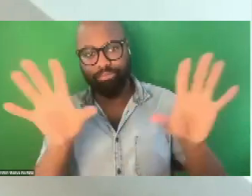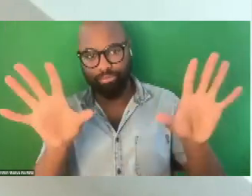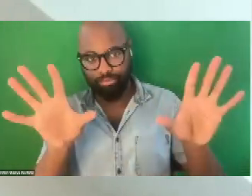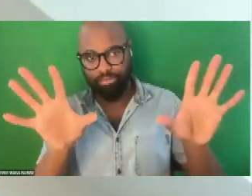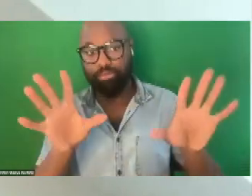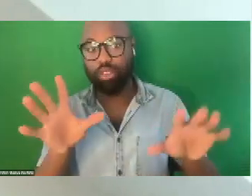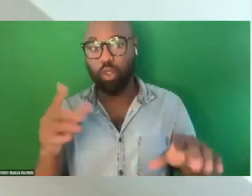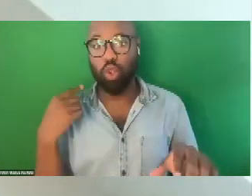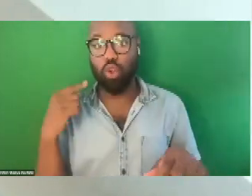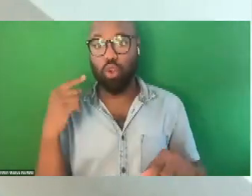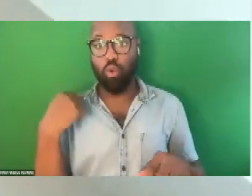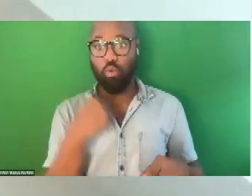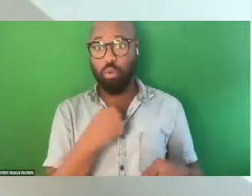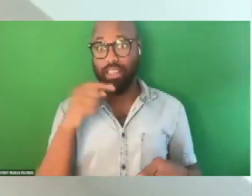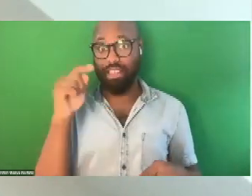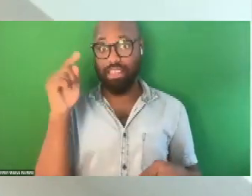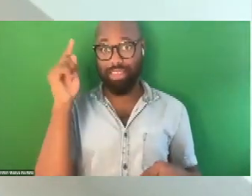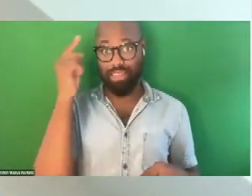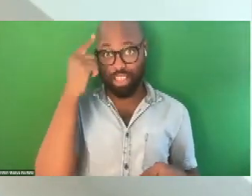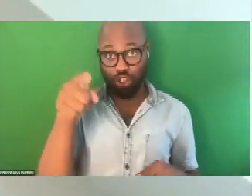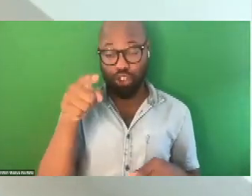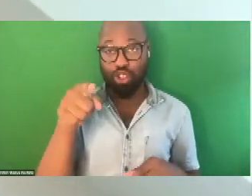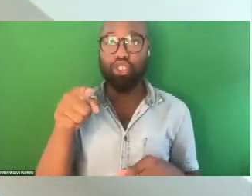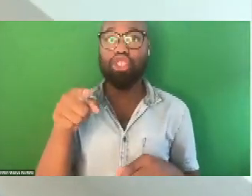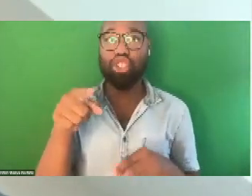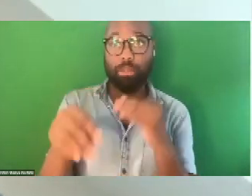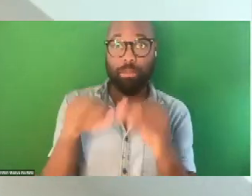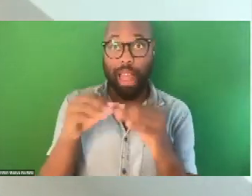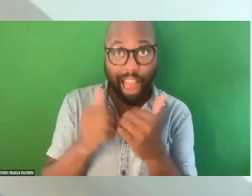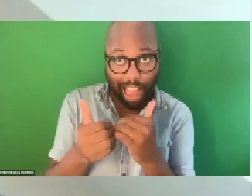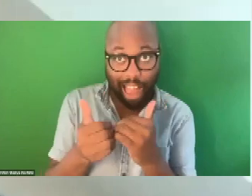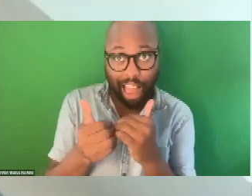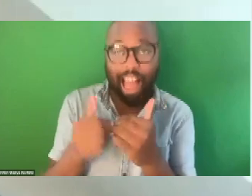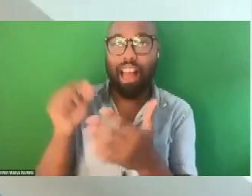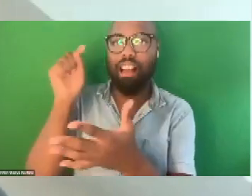in a 1, 2 and 3 And to do that,